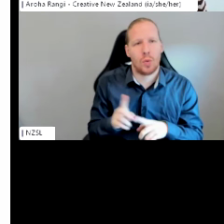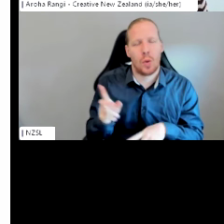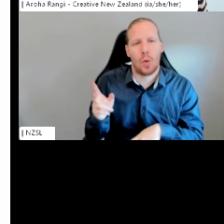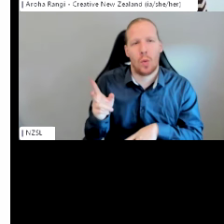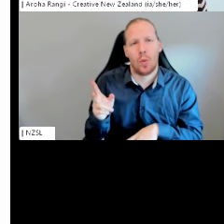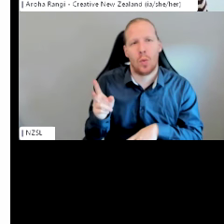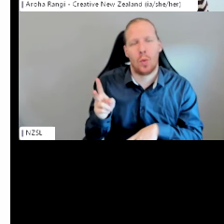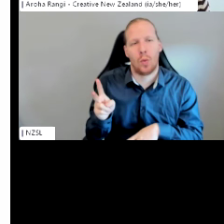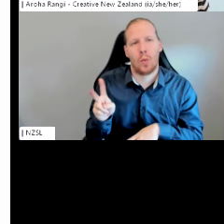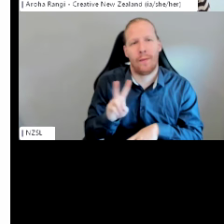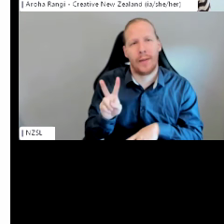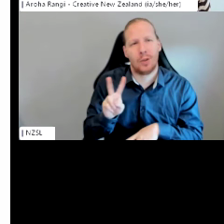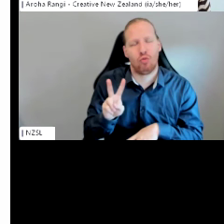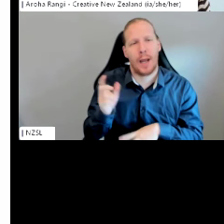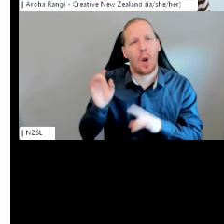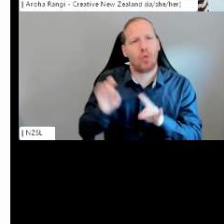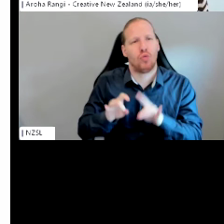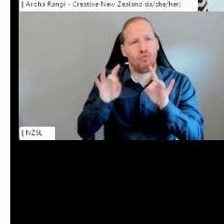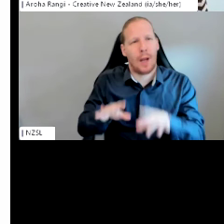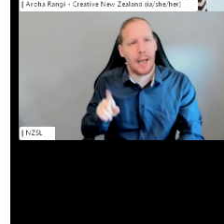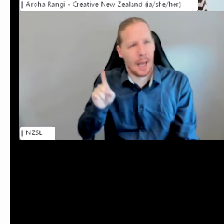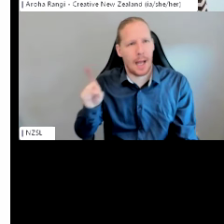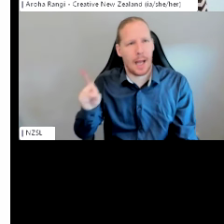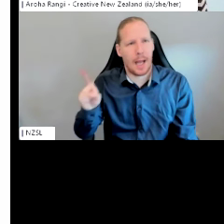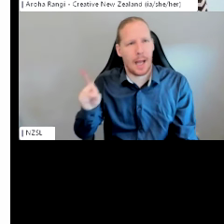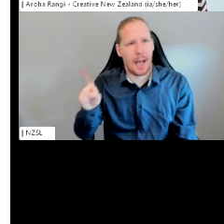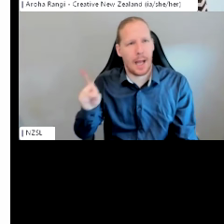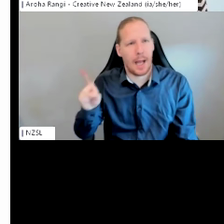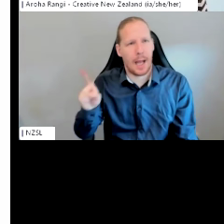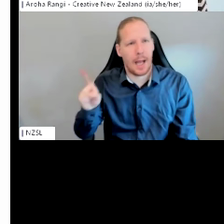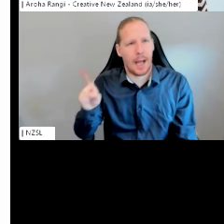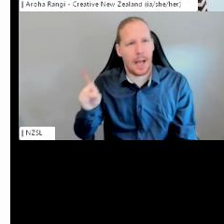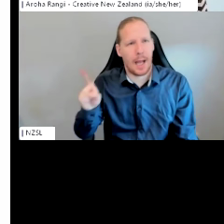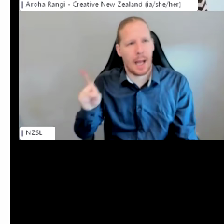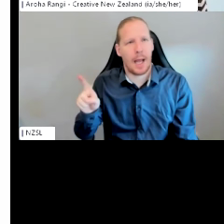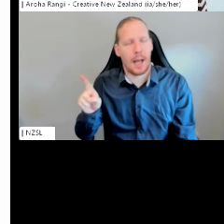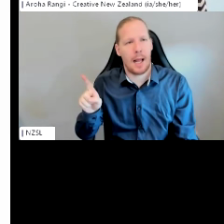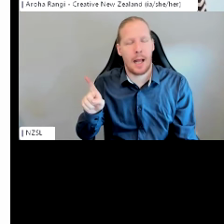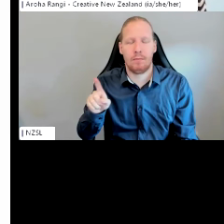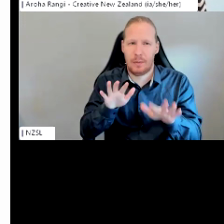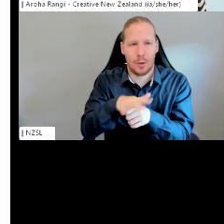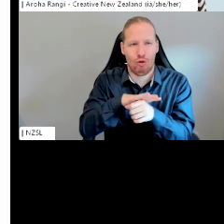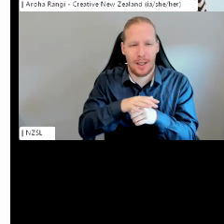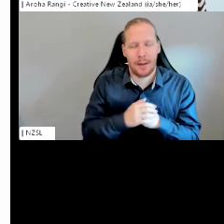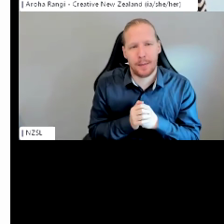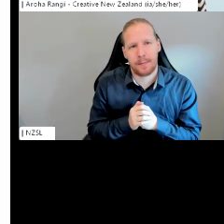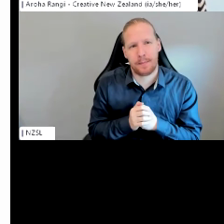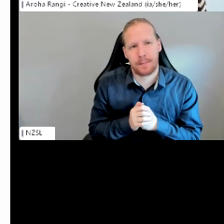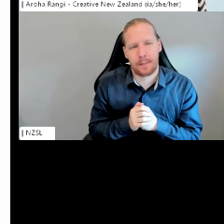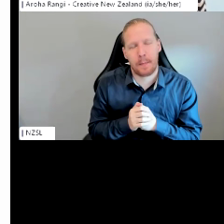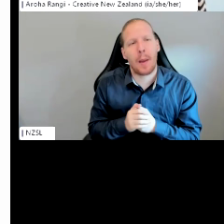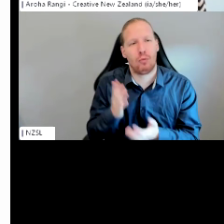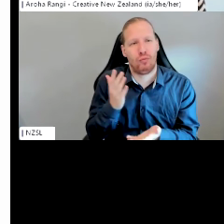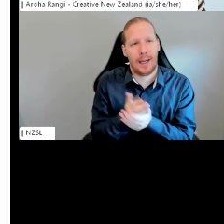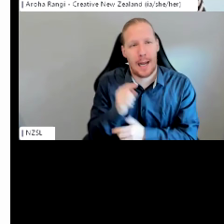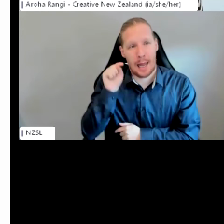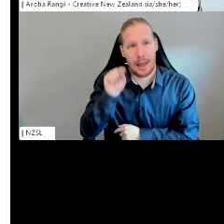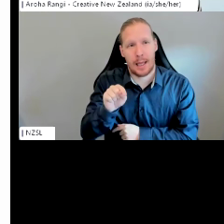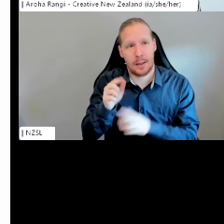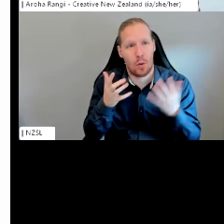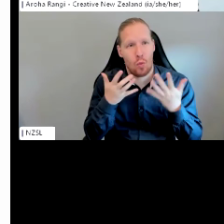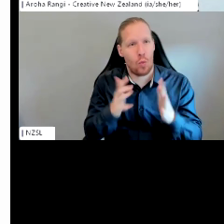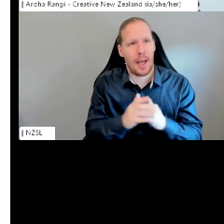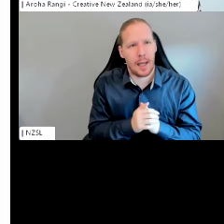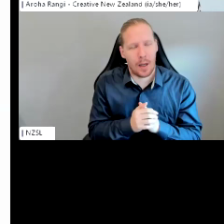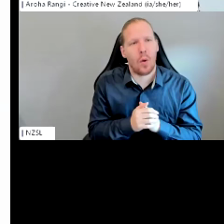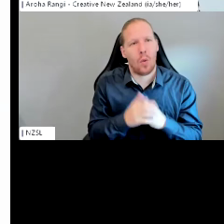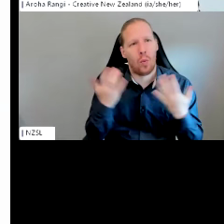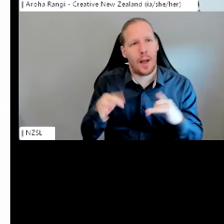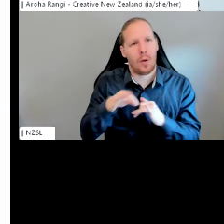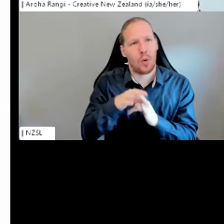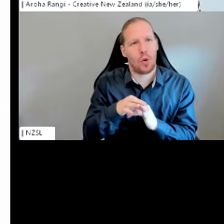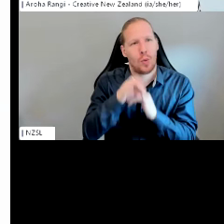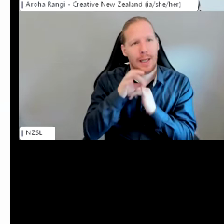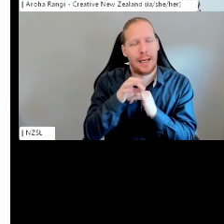a couple of additions behind. But this is almost a unique tracker five editions of the same study